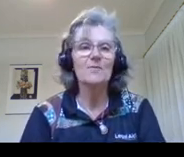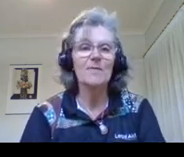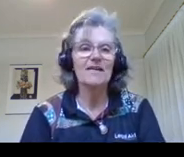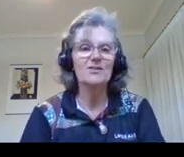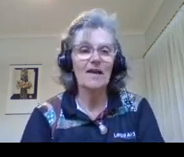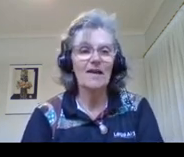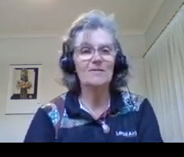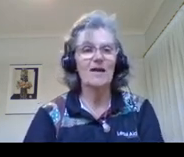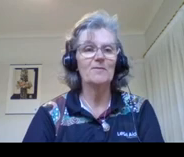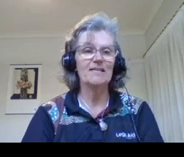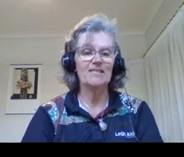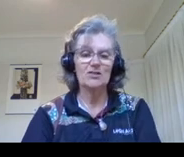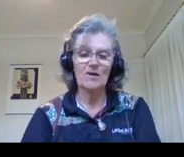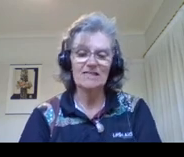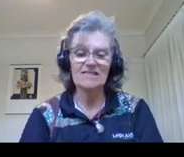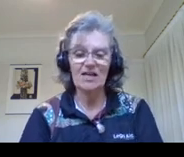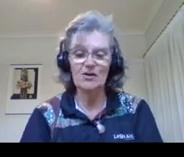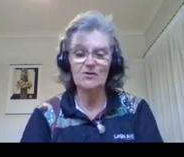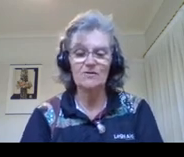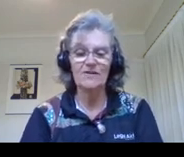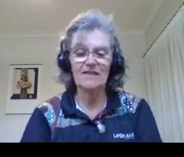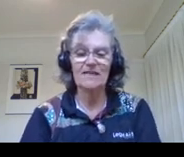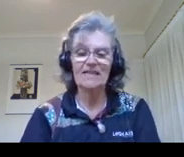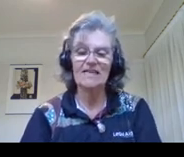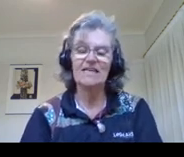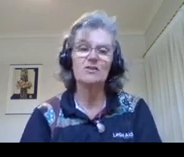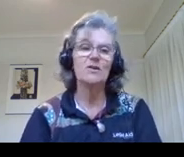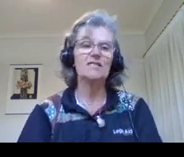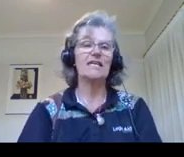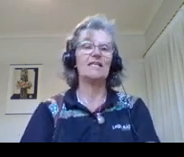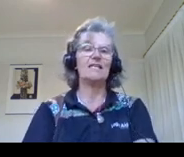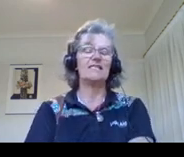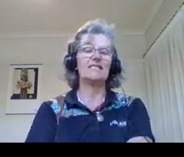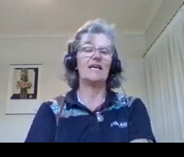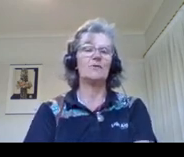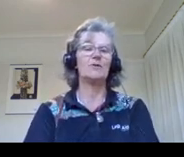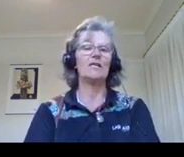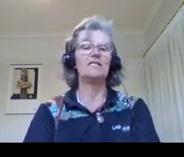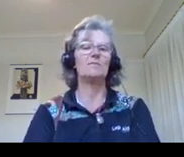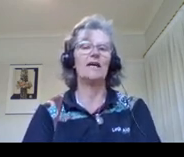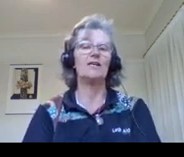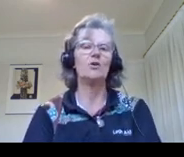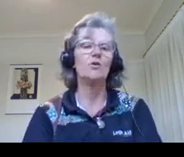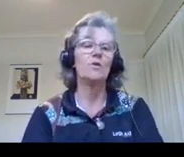come back to our main screen so Finn and Lydia do you want to tell us our audience about your